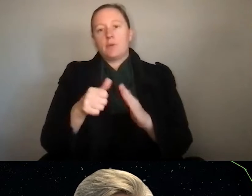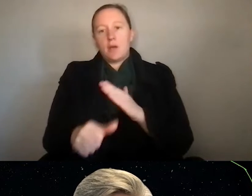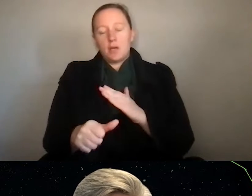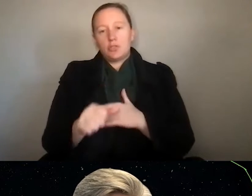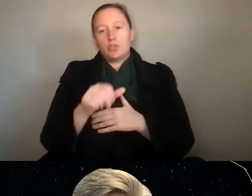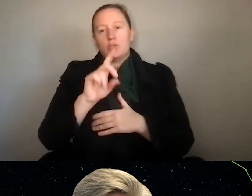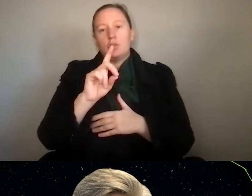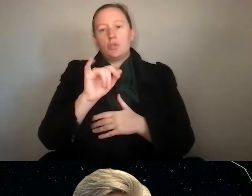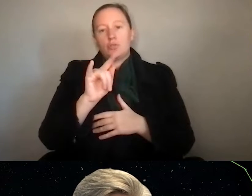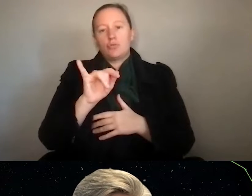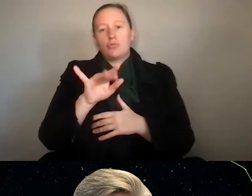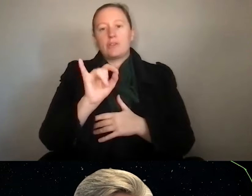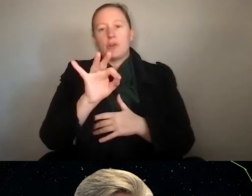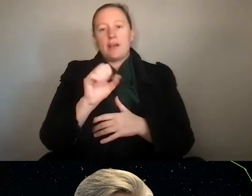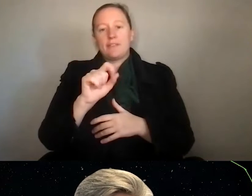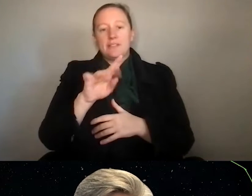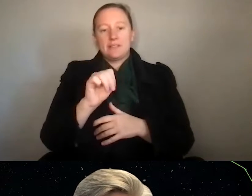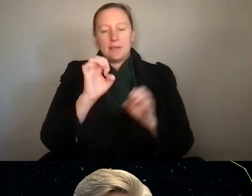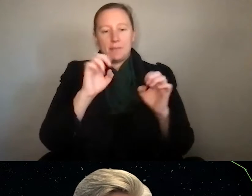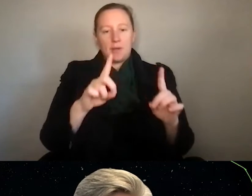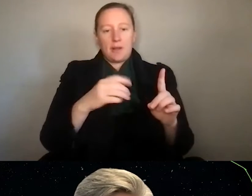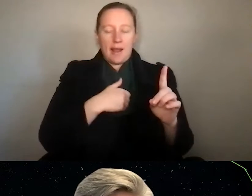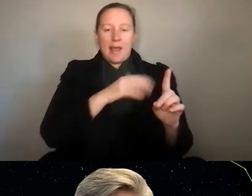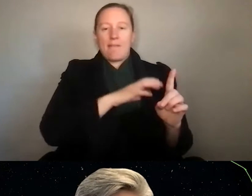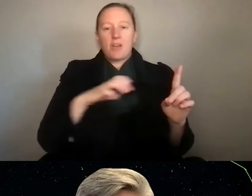of STEM Education actually have congressional mandates.